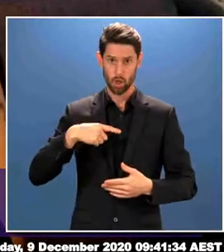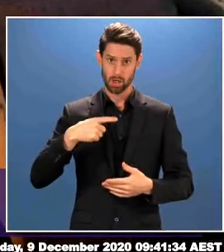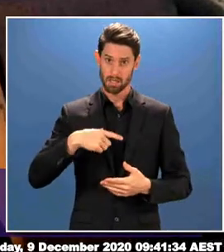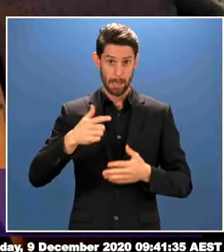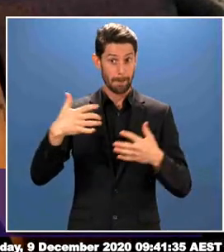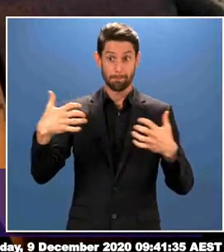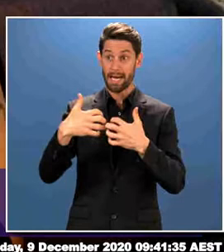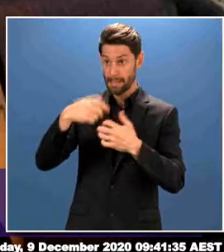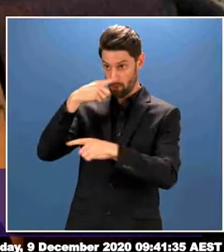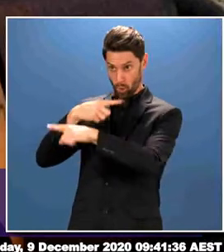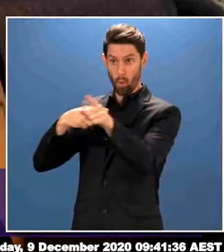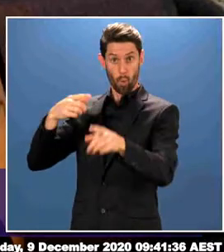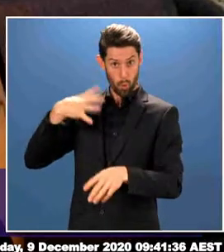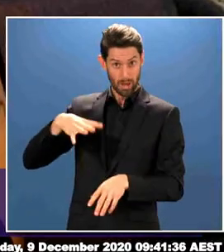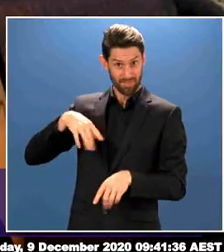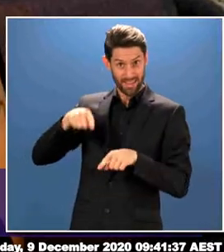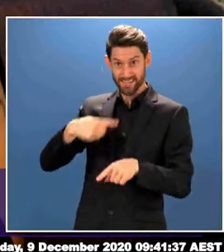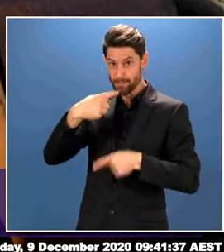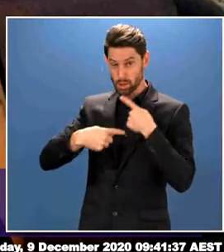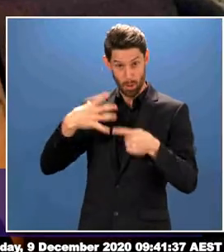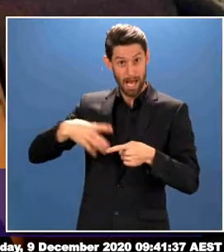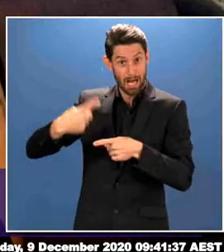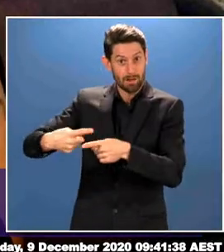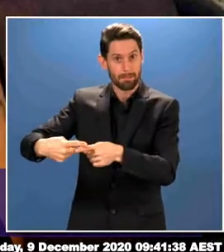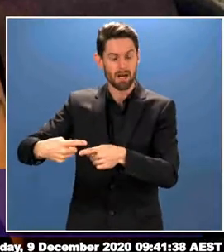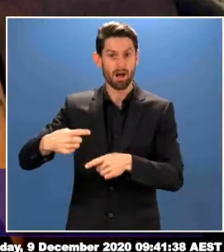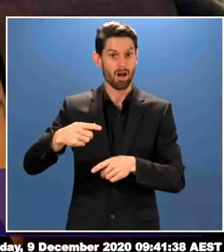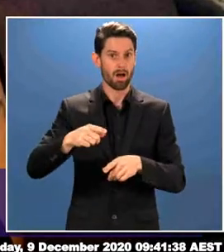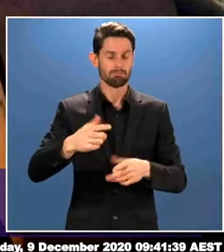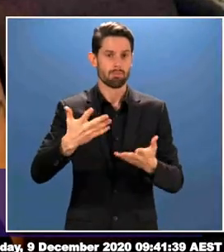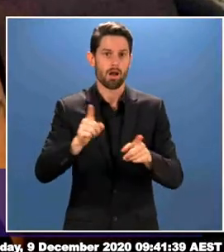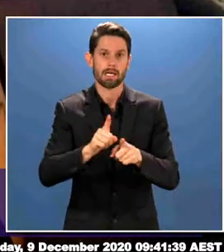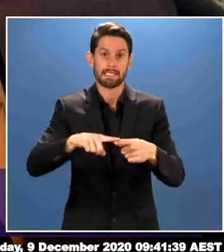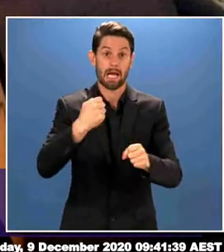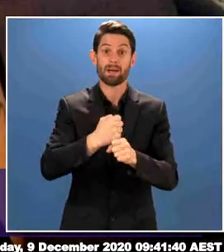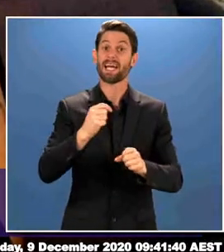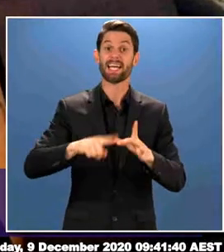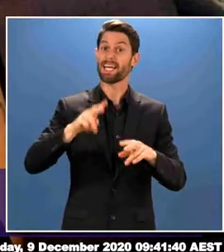People wanted to know the information. And, for example, I wouldn't have been able to speak about it today if we had taken a different approach.